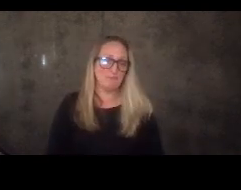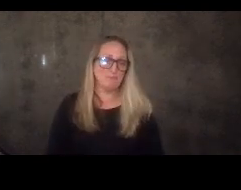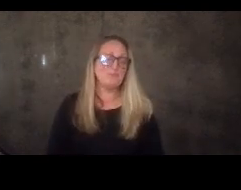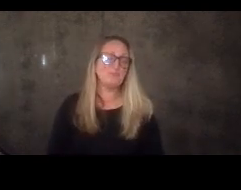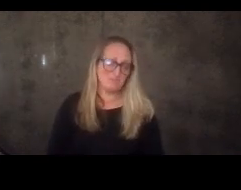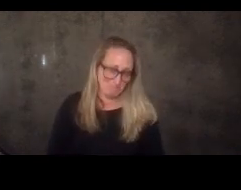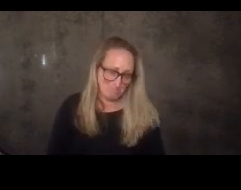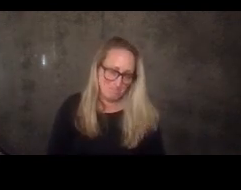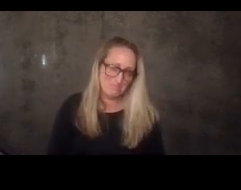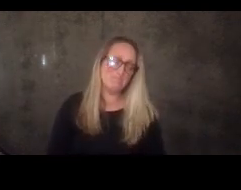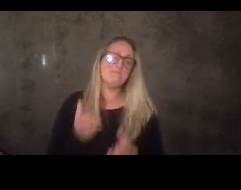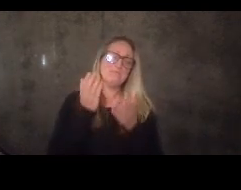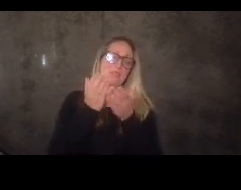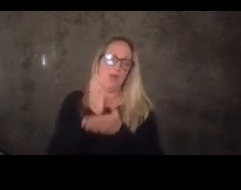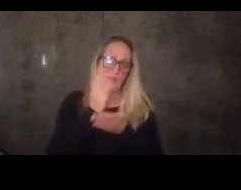Alright, so let's close this.